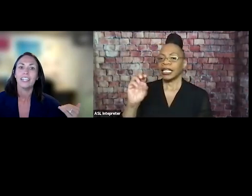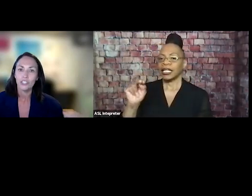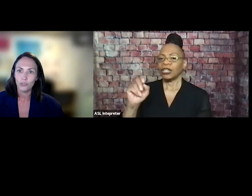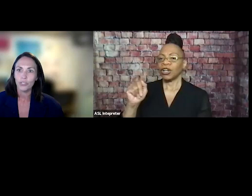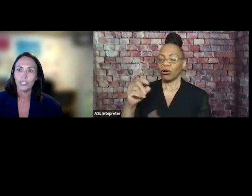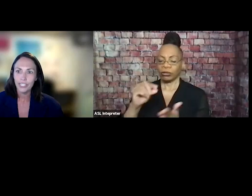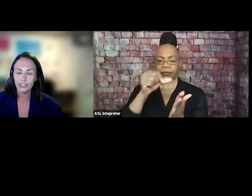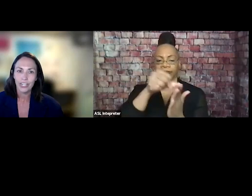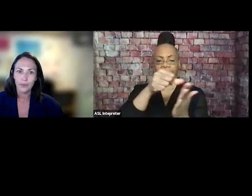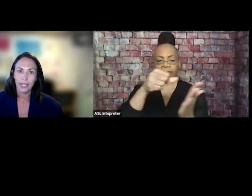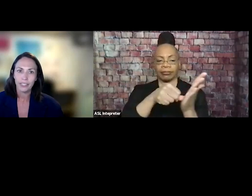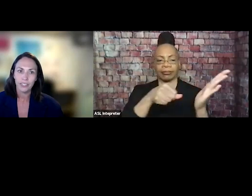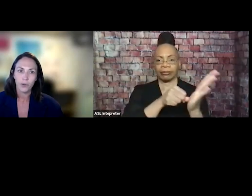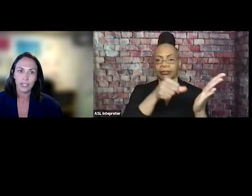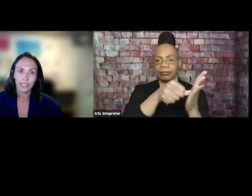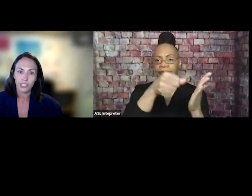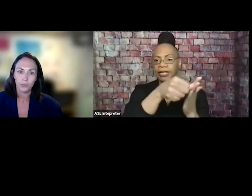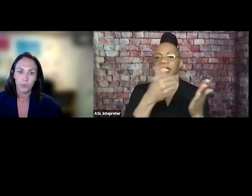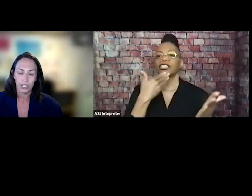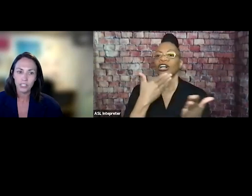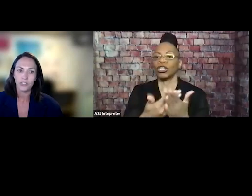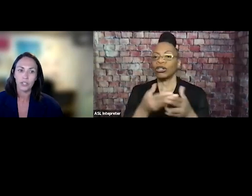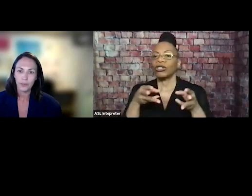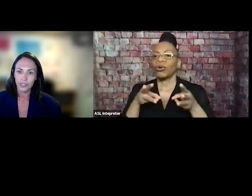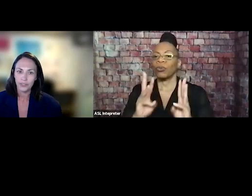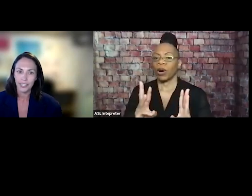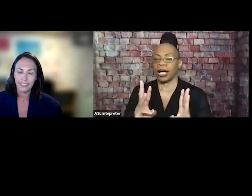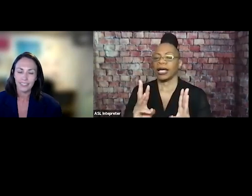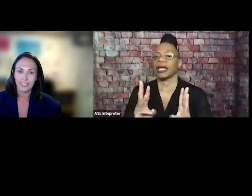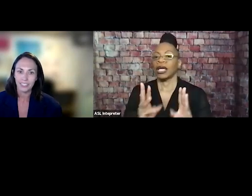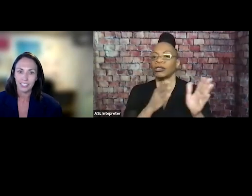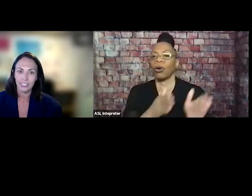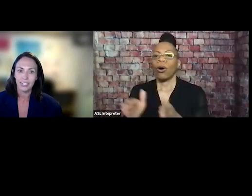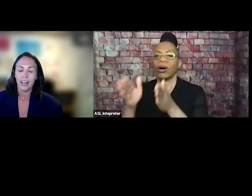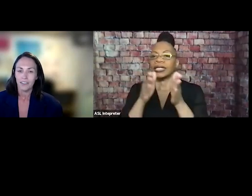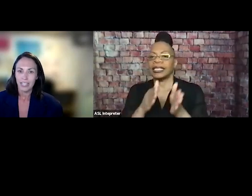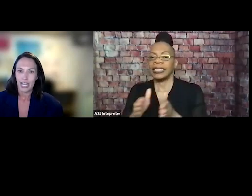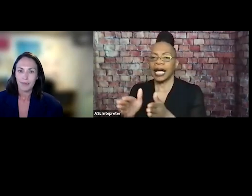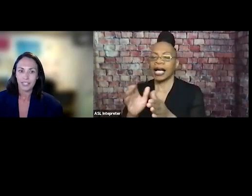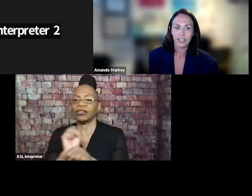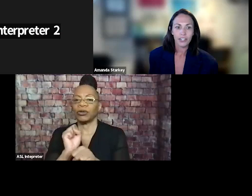is a really great way to organize your work. So that when you're writing this section of the MSR,